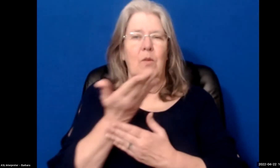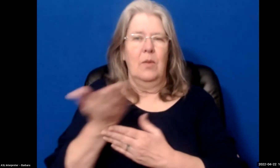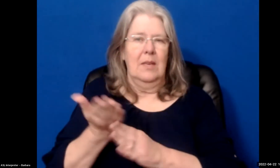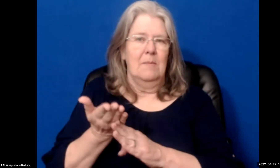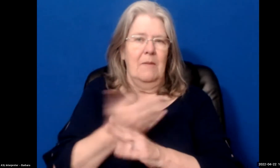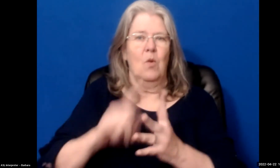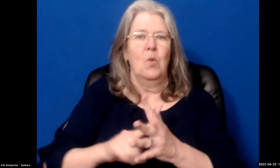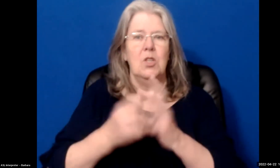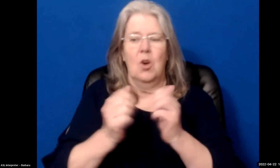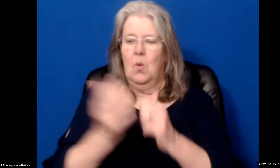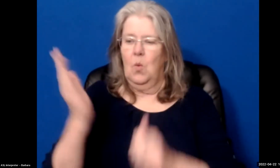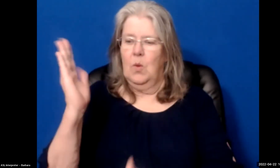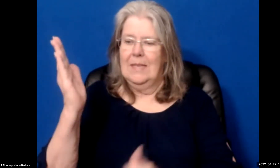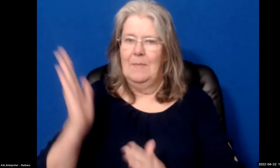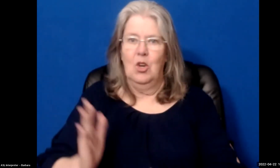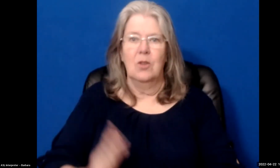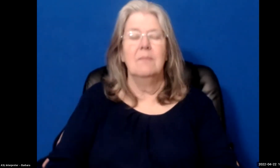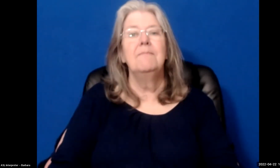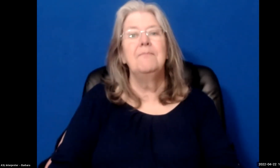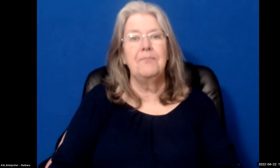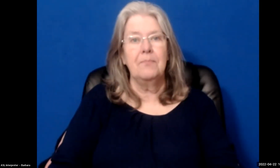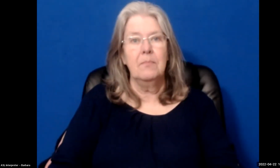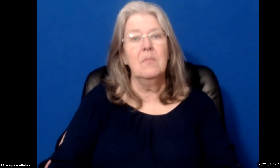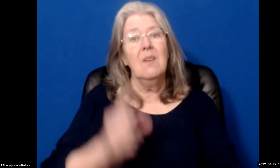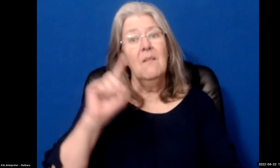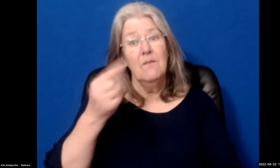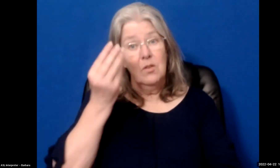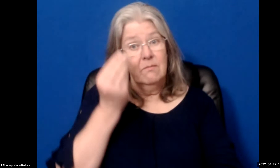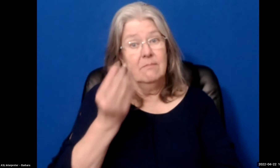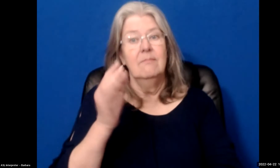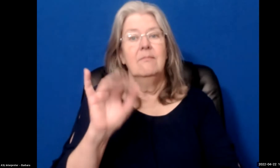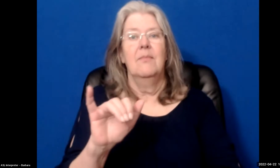First of all, I wanted to let you know that there is the